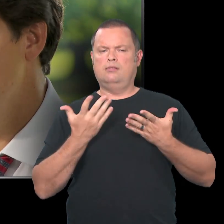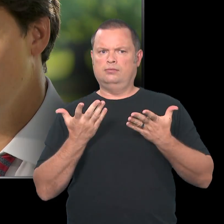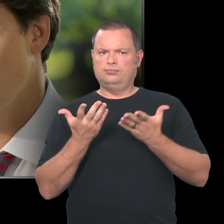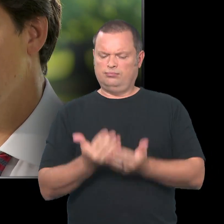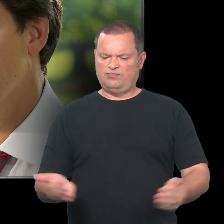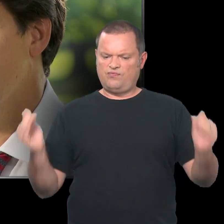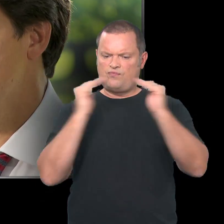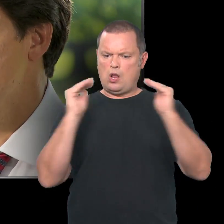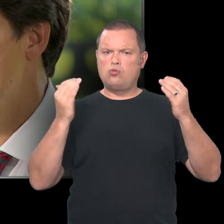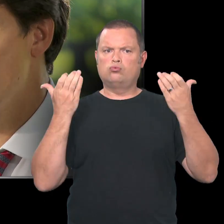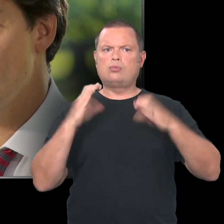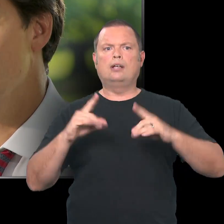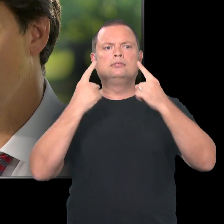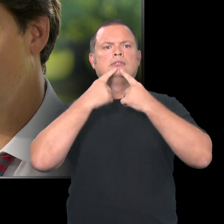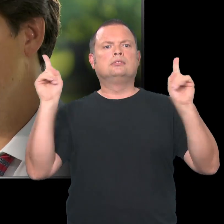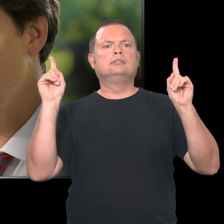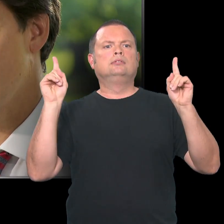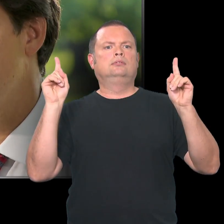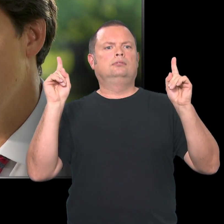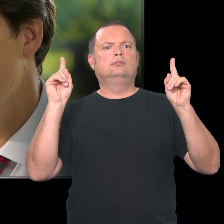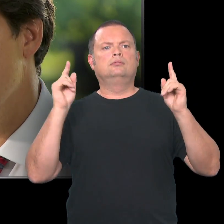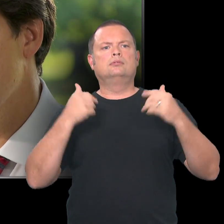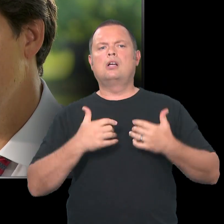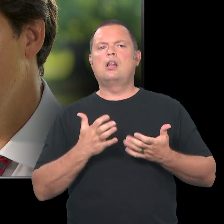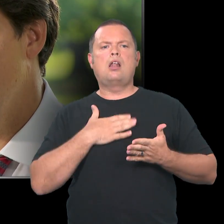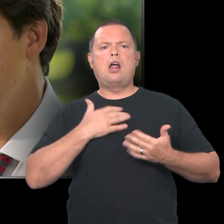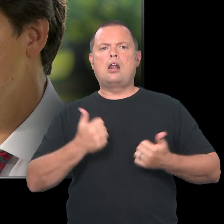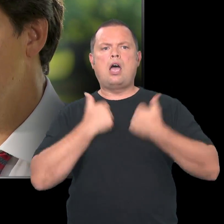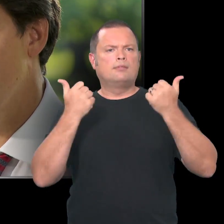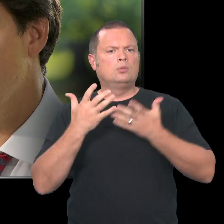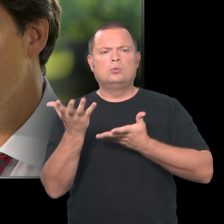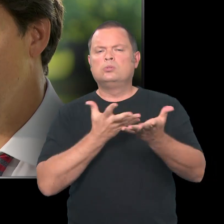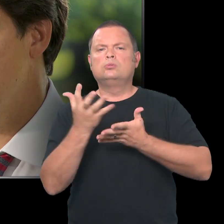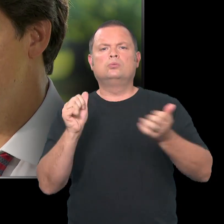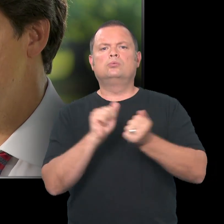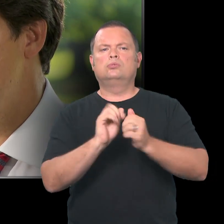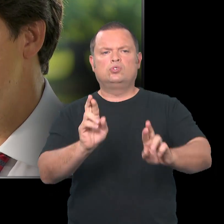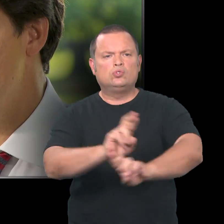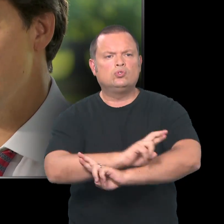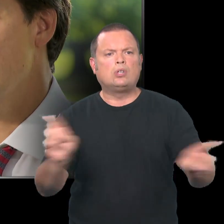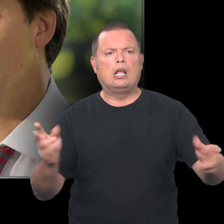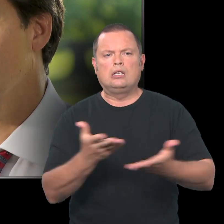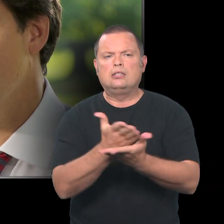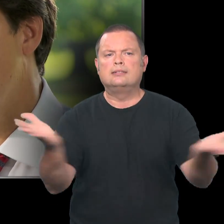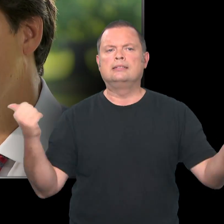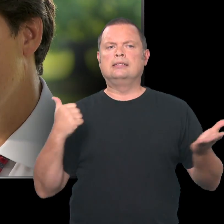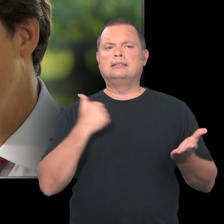Giving everyone a real and fair chance to succeed. And my work throughout my life with Canadians